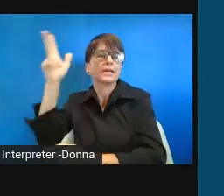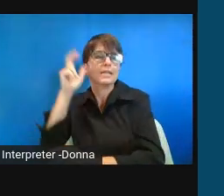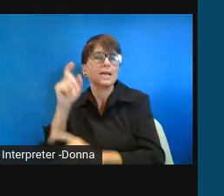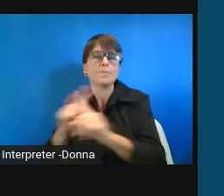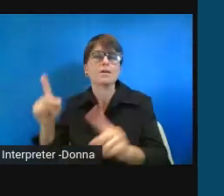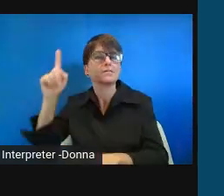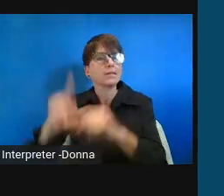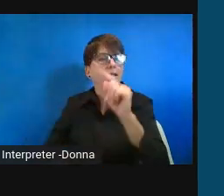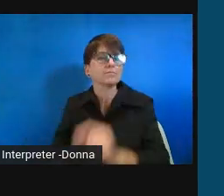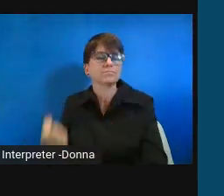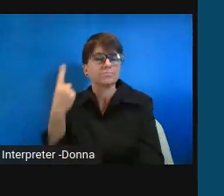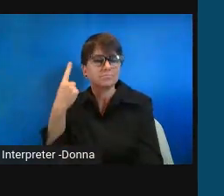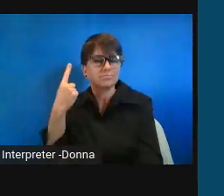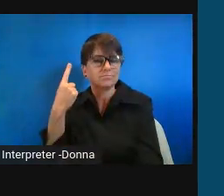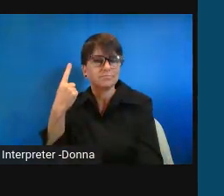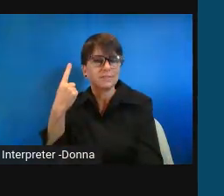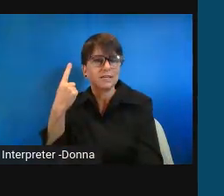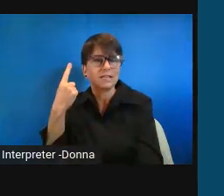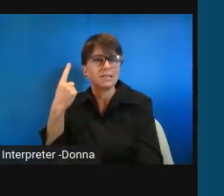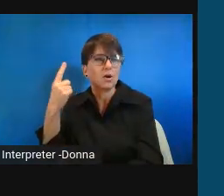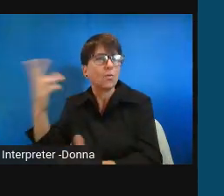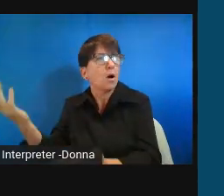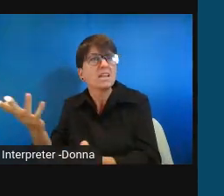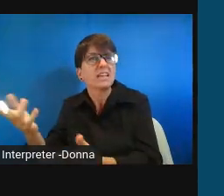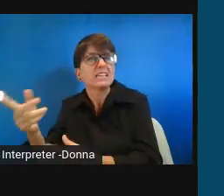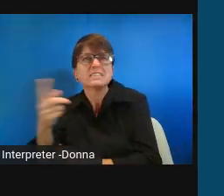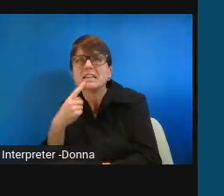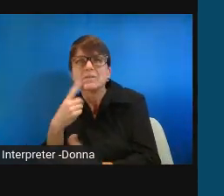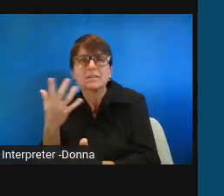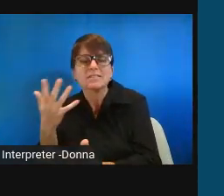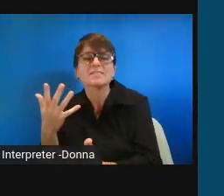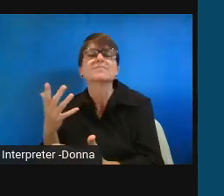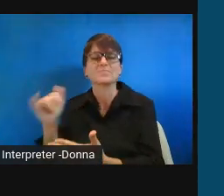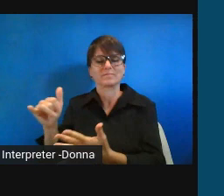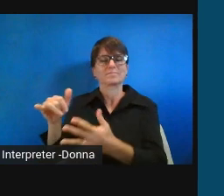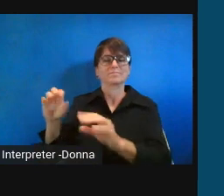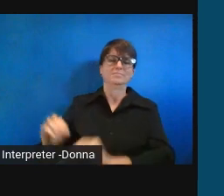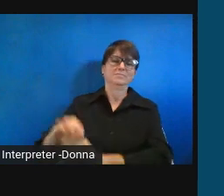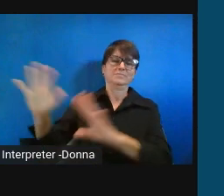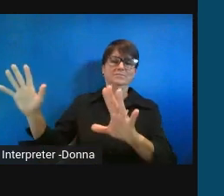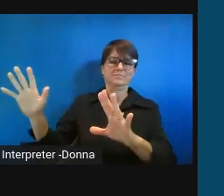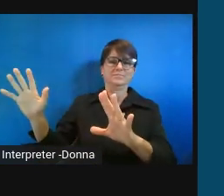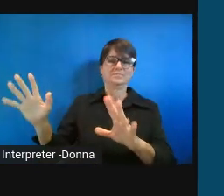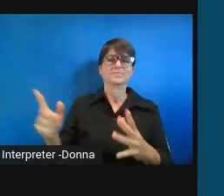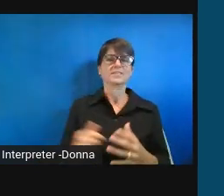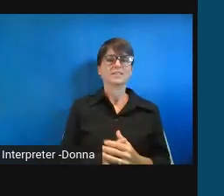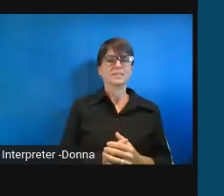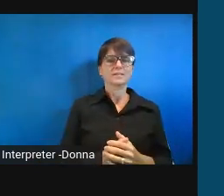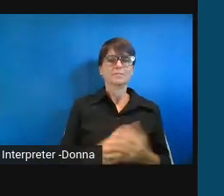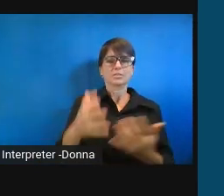On social media these tend to use interchangeably. But outside of that they use for more specific reasons.